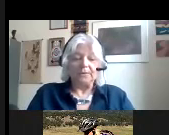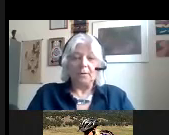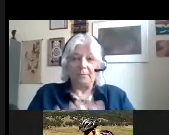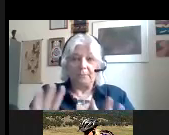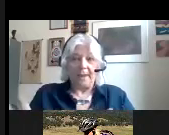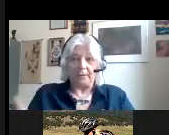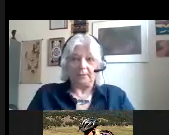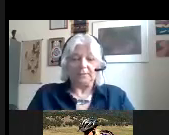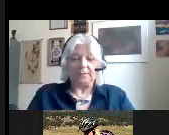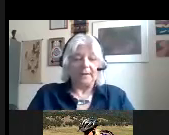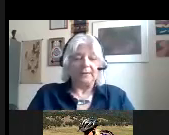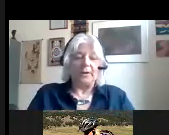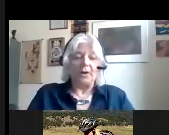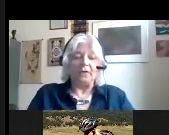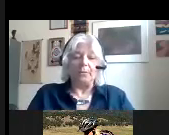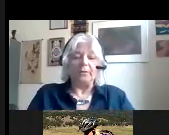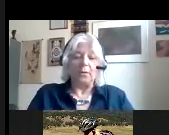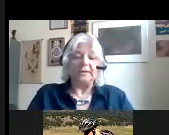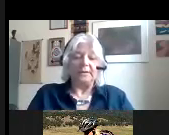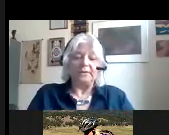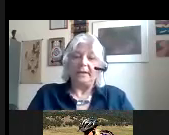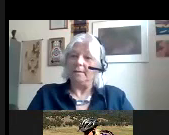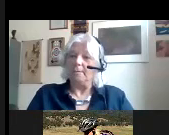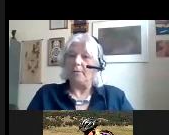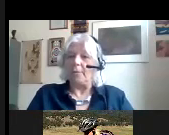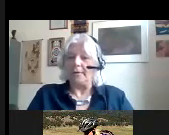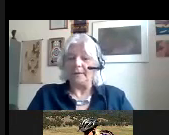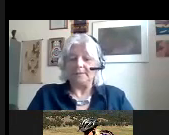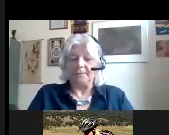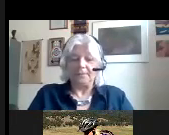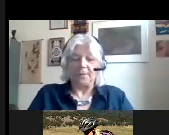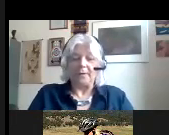And these are bankers, okay. In November of 2017, both parties, Democrats and